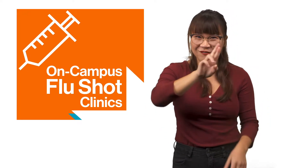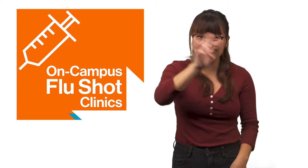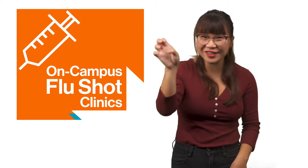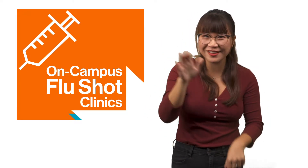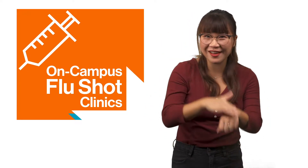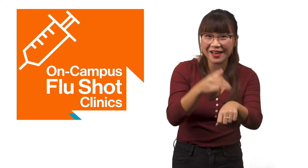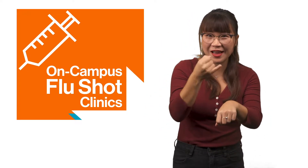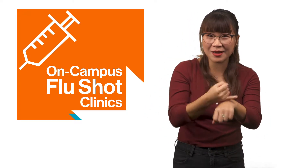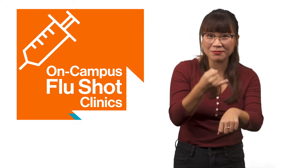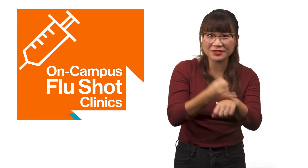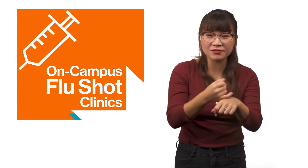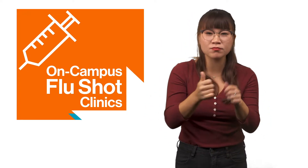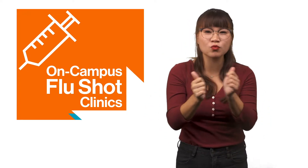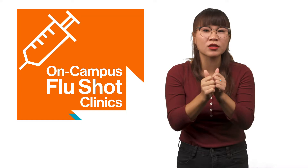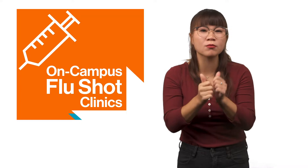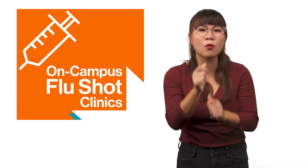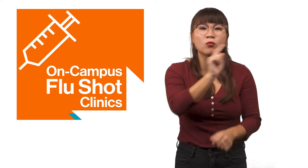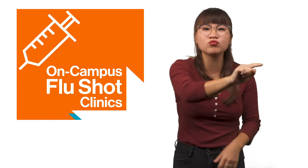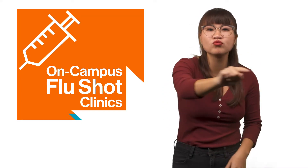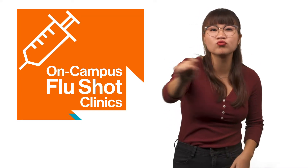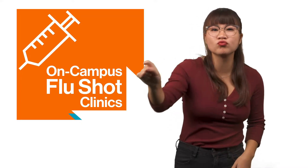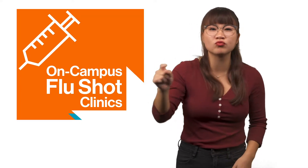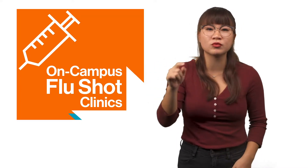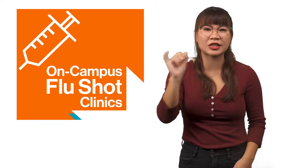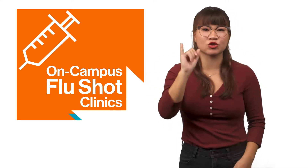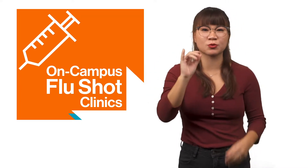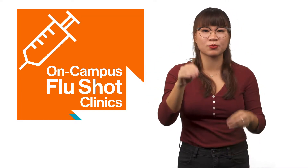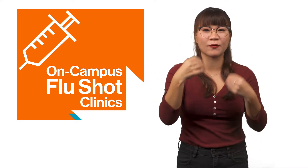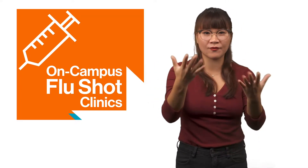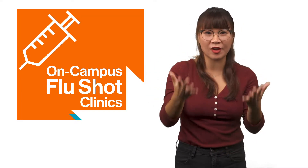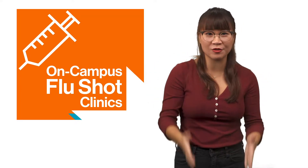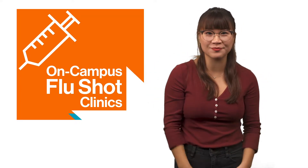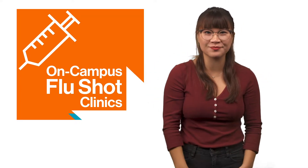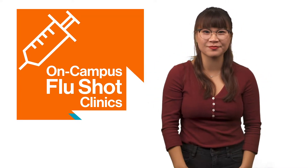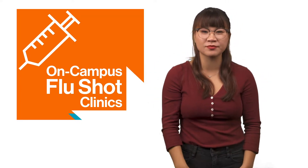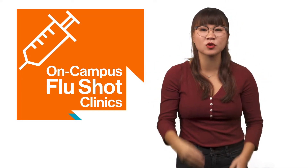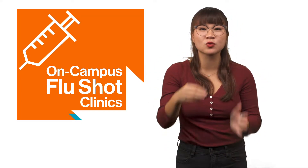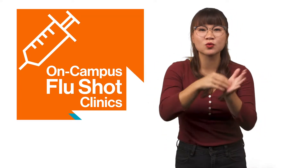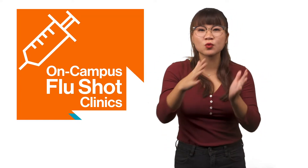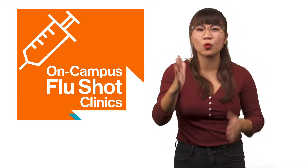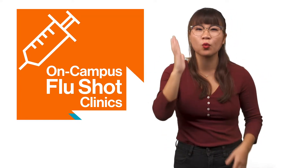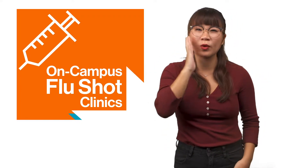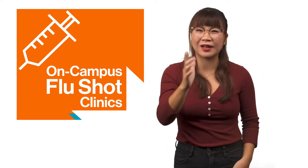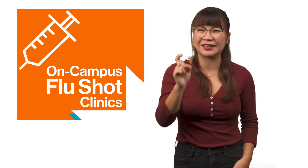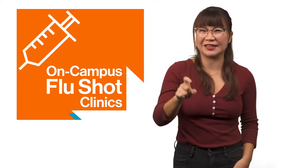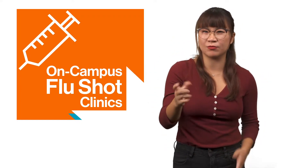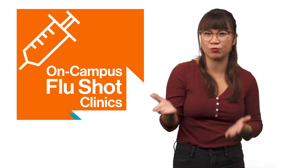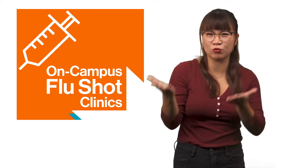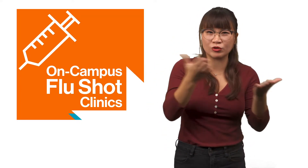Flu shots are free on campus with most insurance providers.